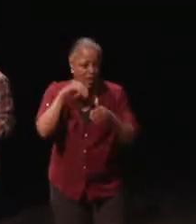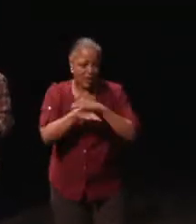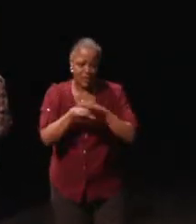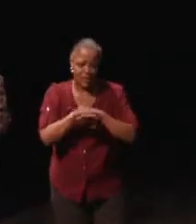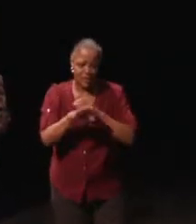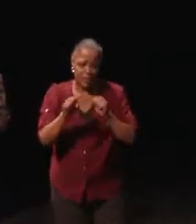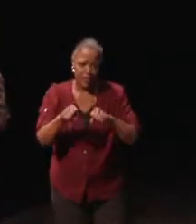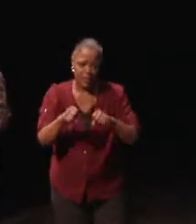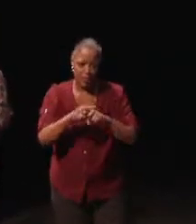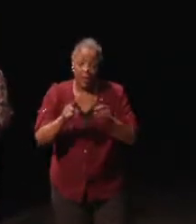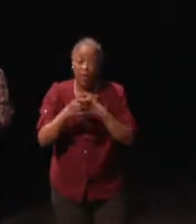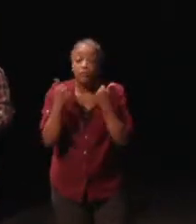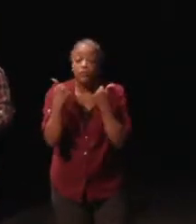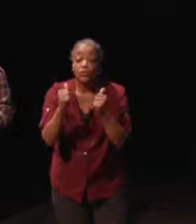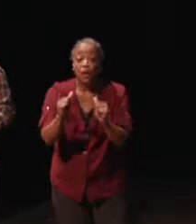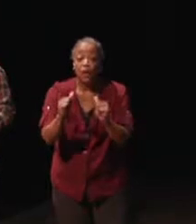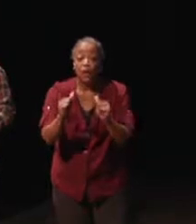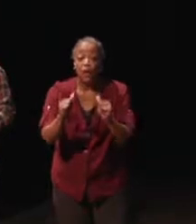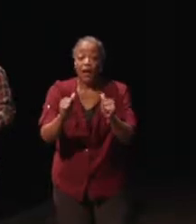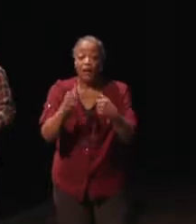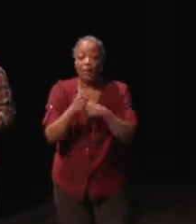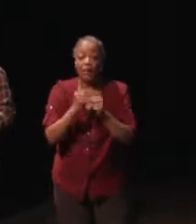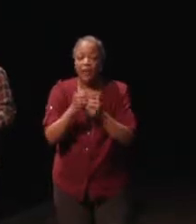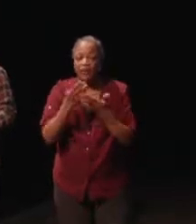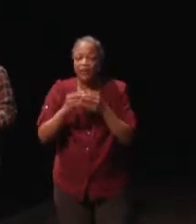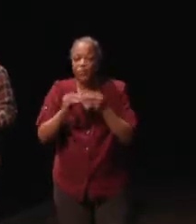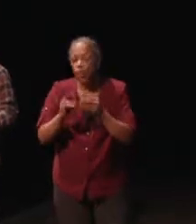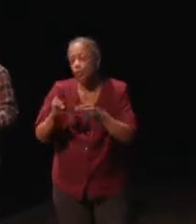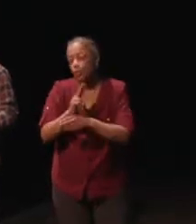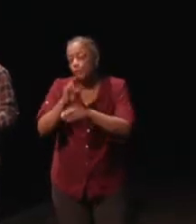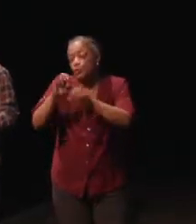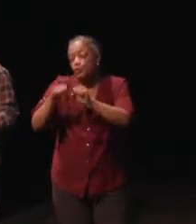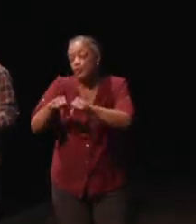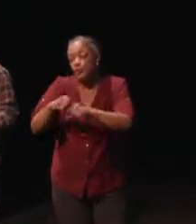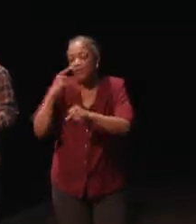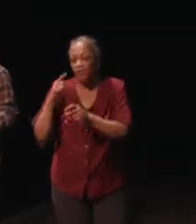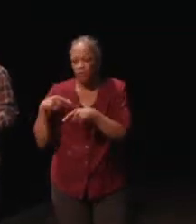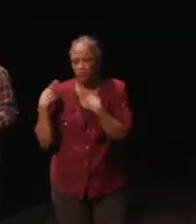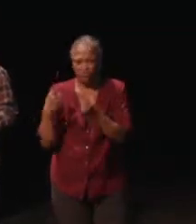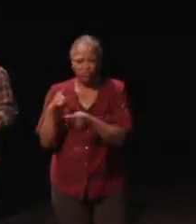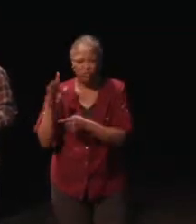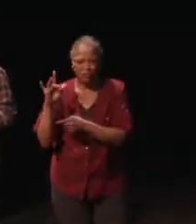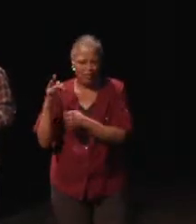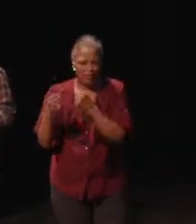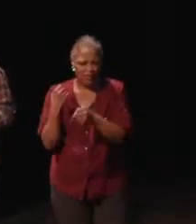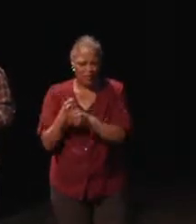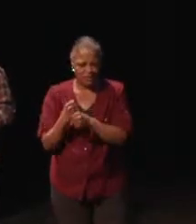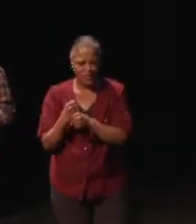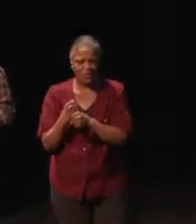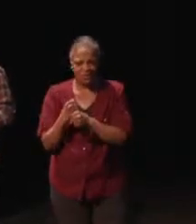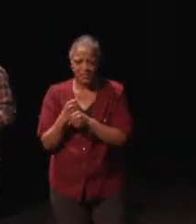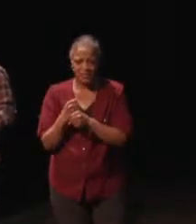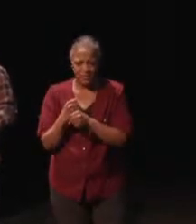but I have been trying to make products more usable for the past 25 years,